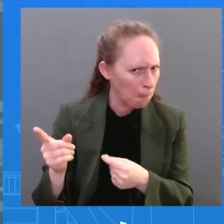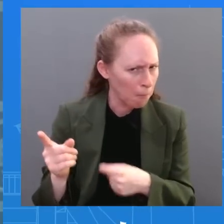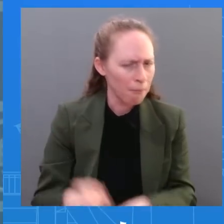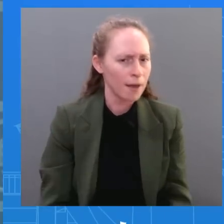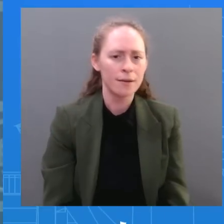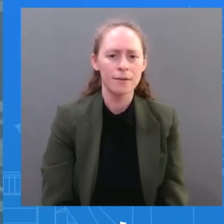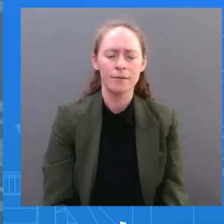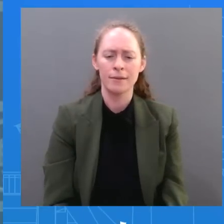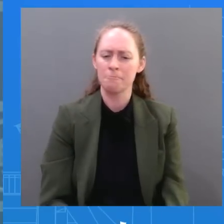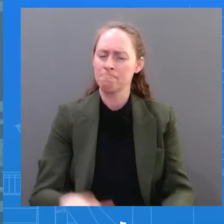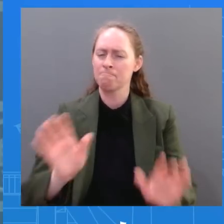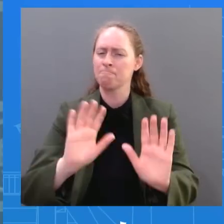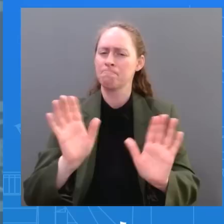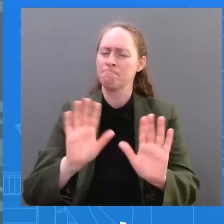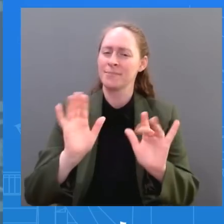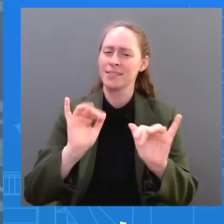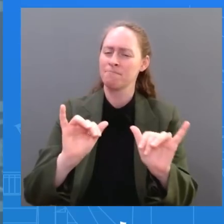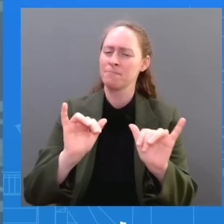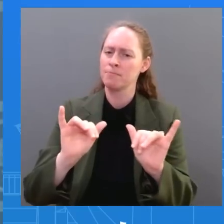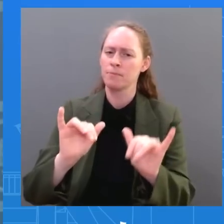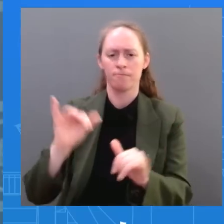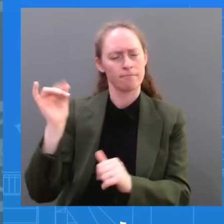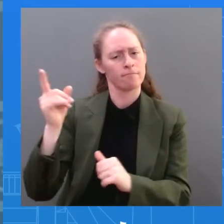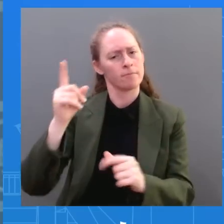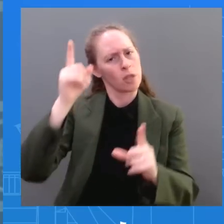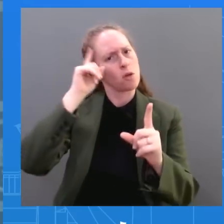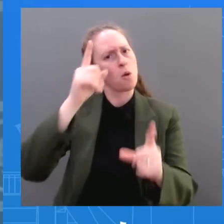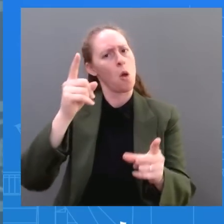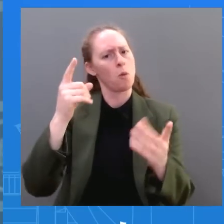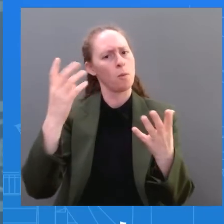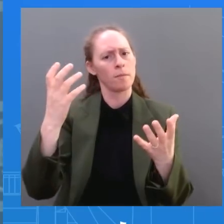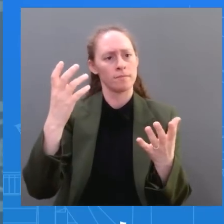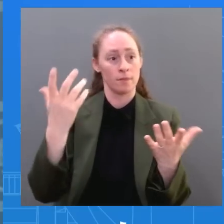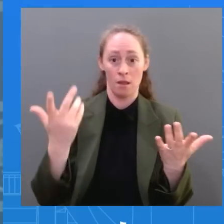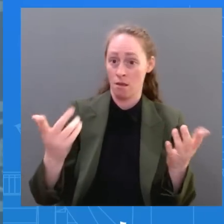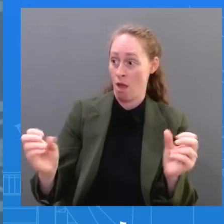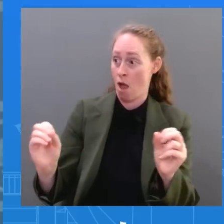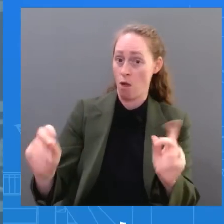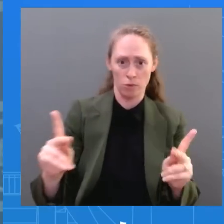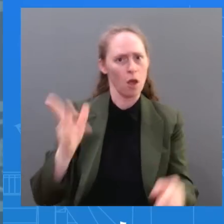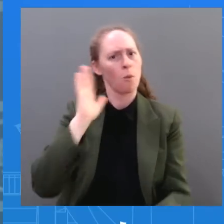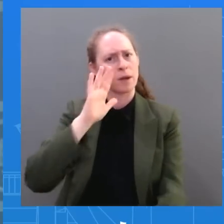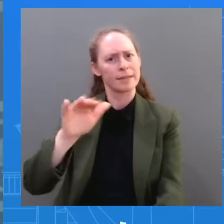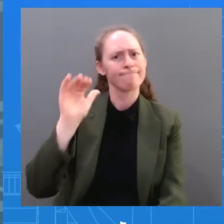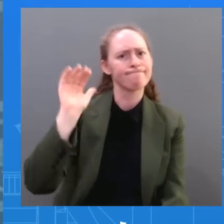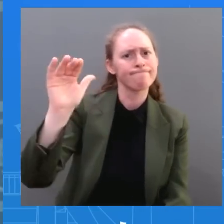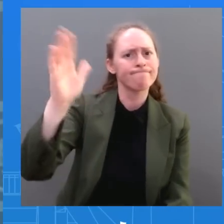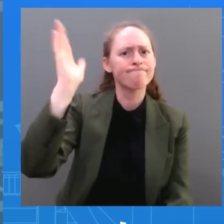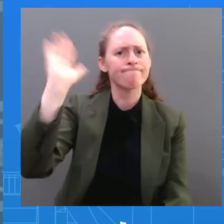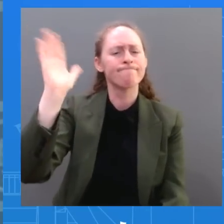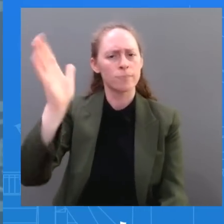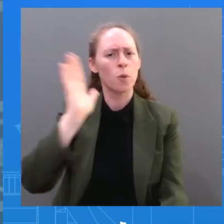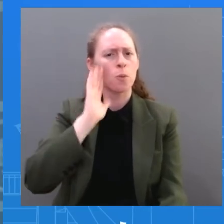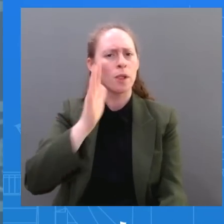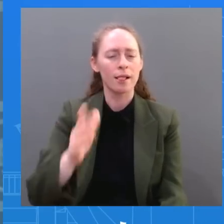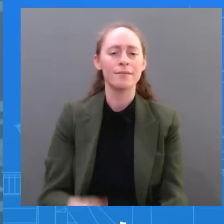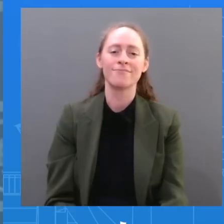and he took that opportunity that second time. He spoke to it very briefly, as you just stated, the first time. And the second time, you know, he --